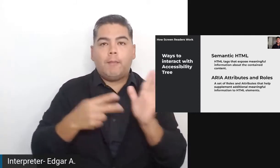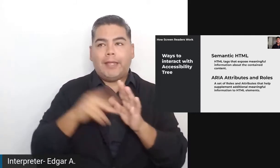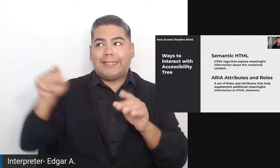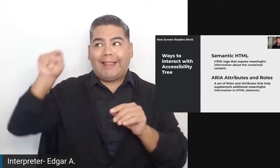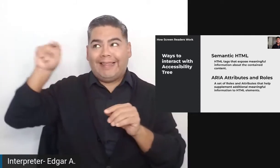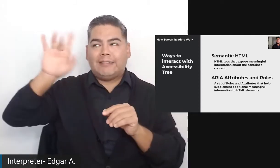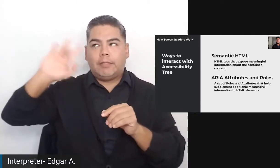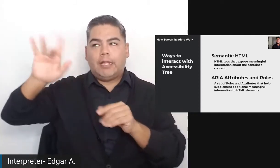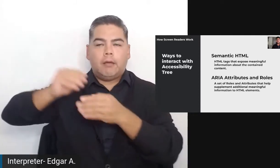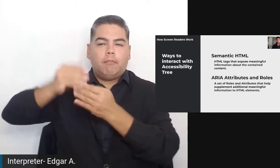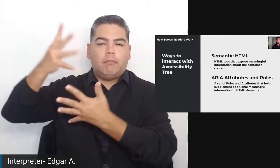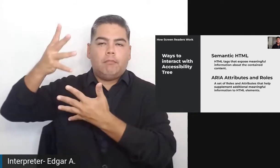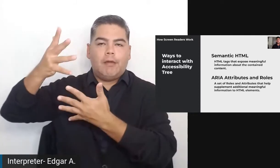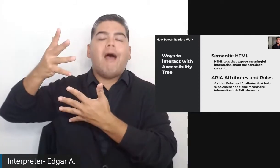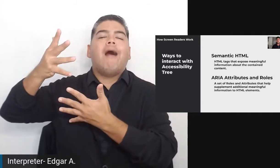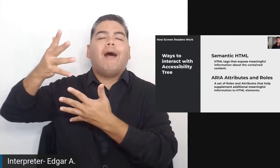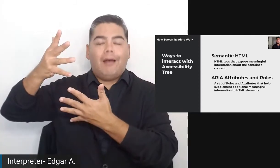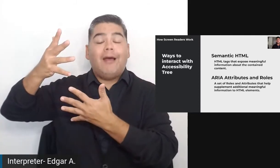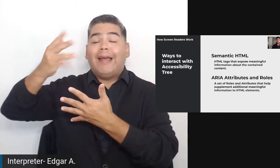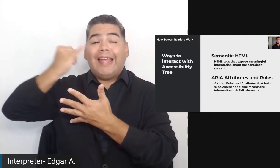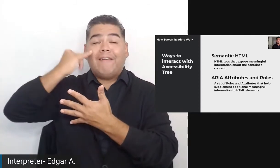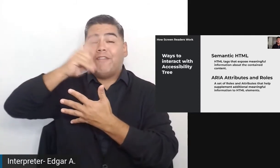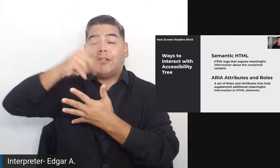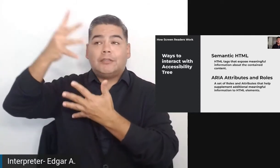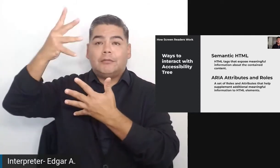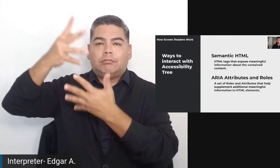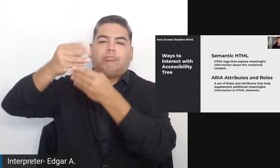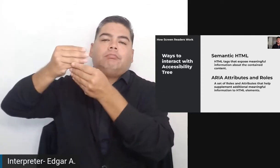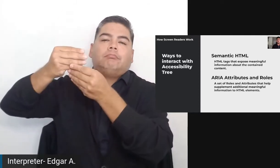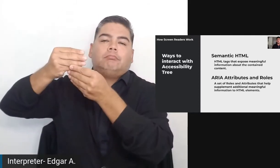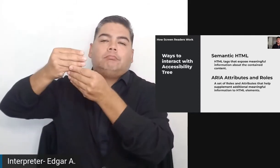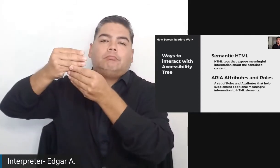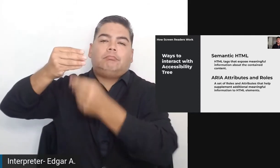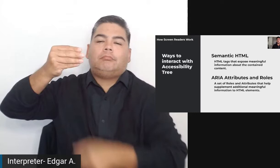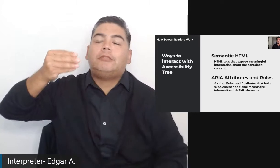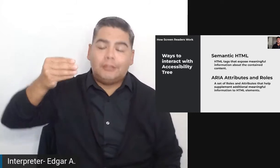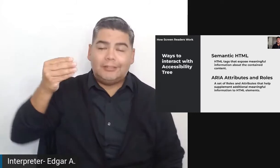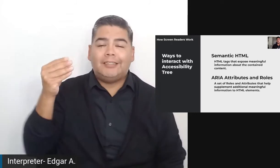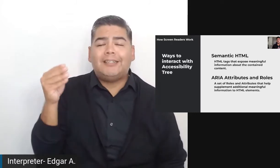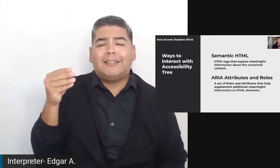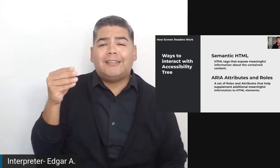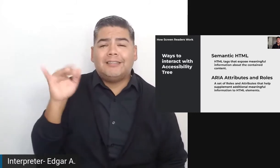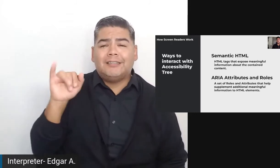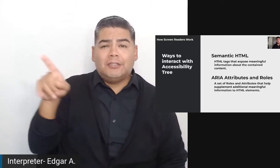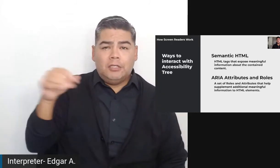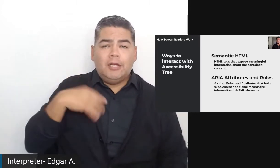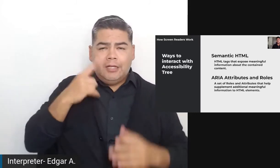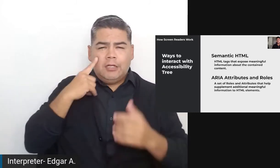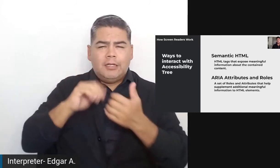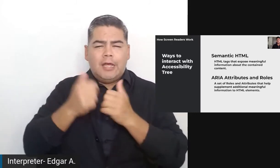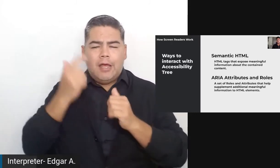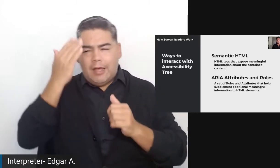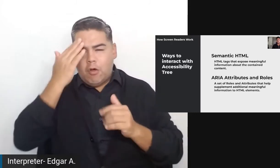And if the value is false, then the screen readers now know that the current state of this menu is closed.